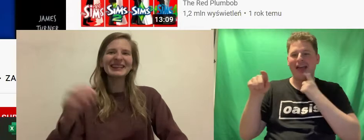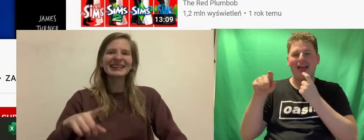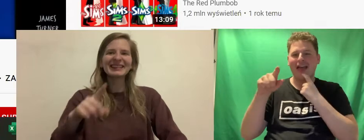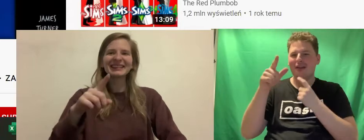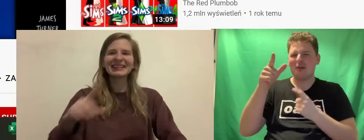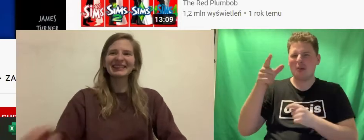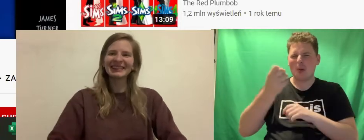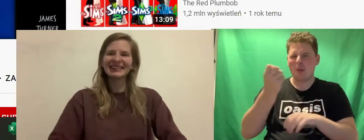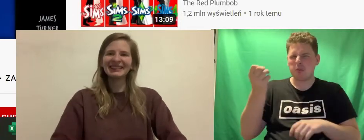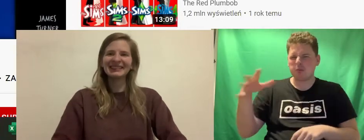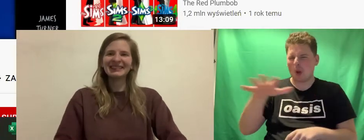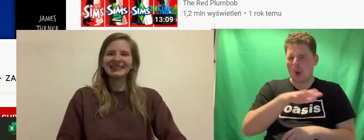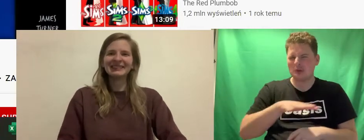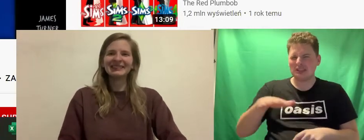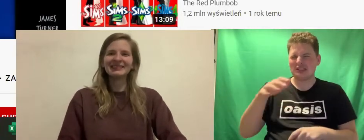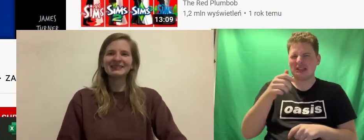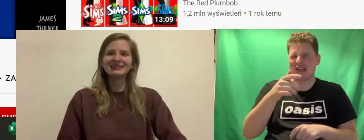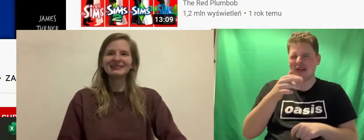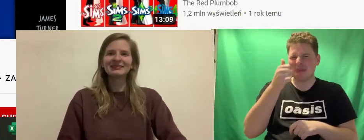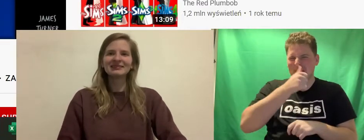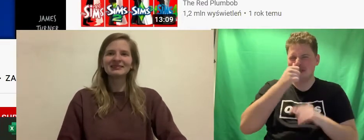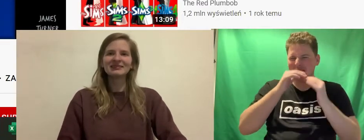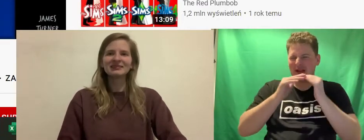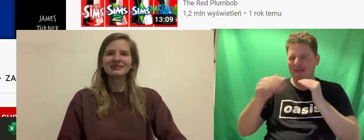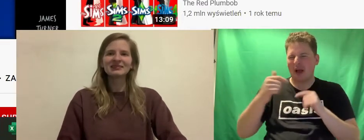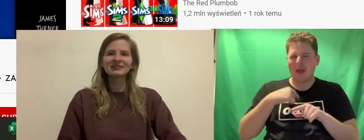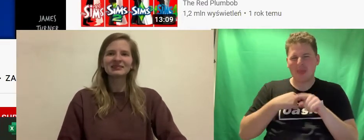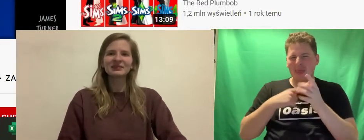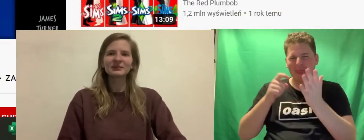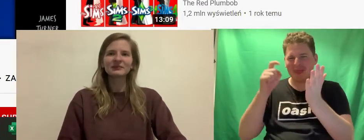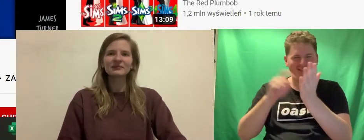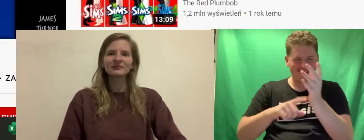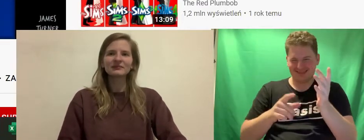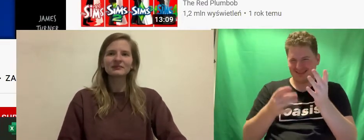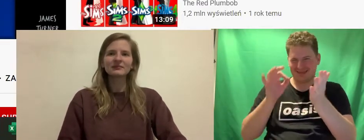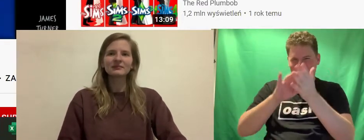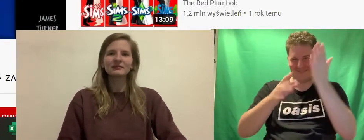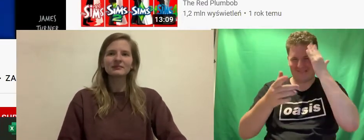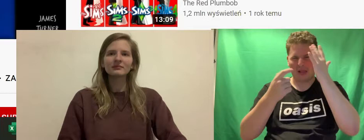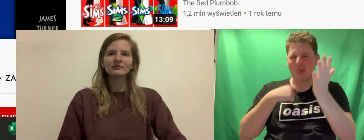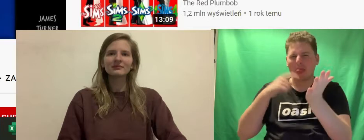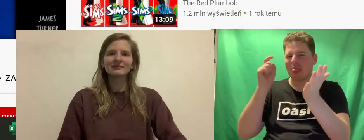A: because at the beginning I did not know what to choose on the menu, so I chose without thinking, and I had a high opinion, i.e. pregnant woman